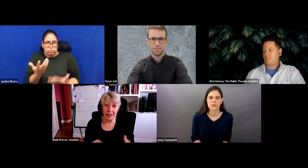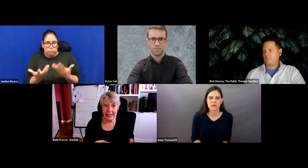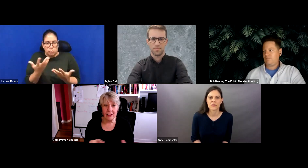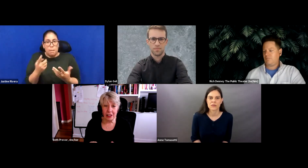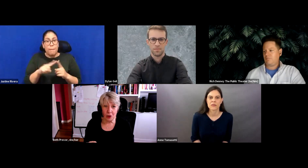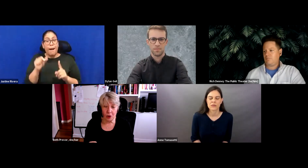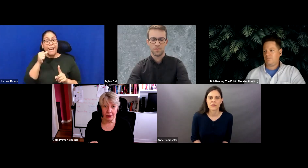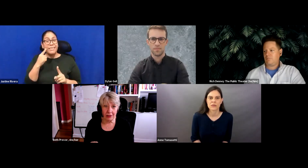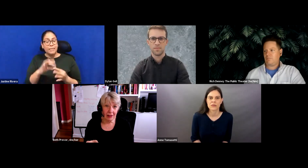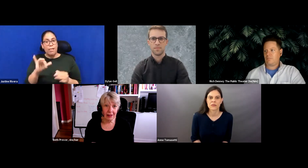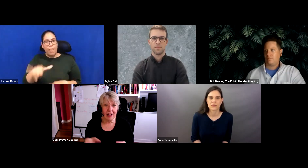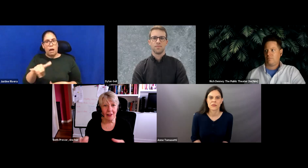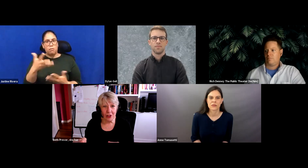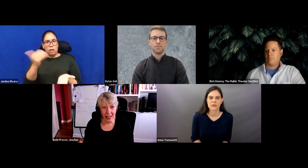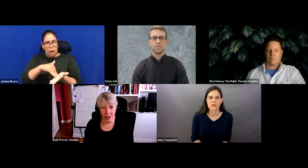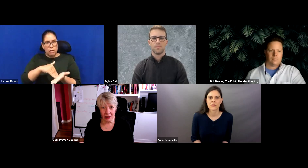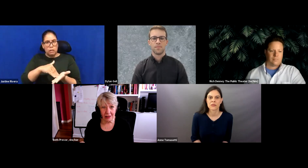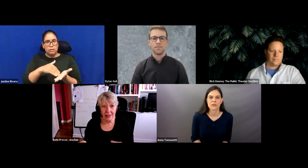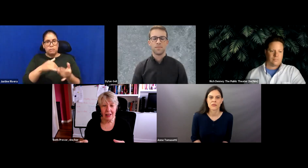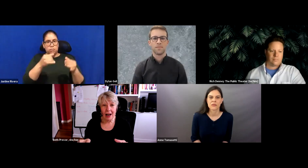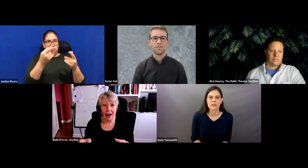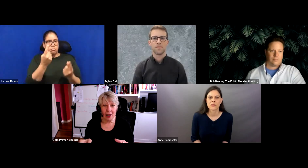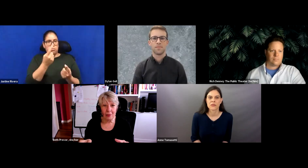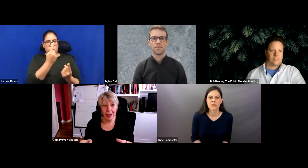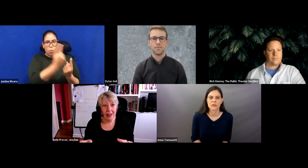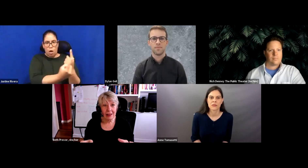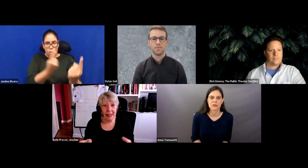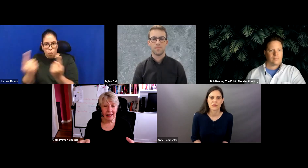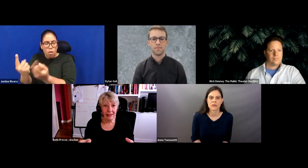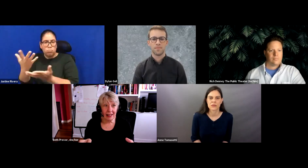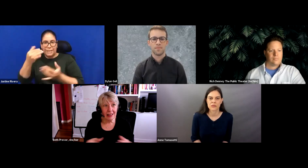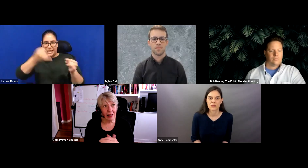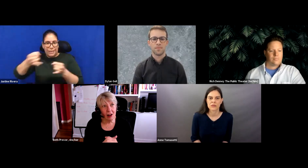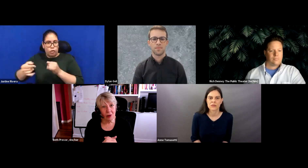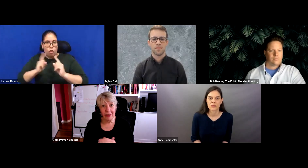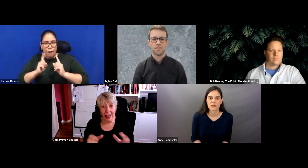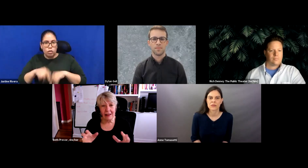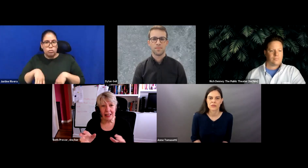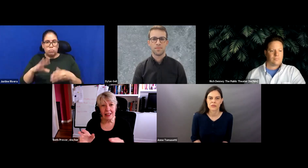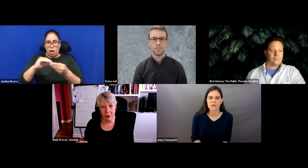was individual conversations, it said, "Oh, that seemed